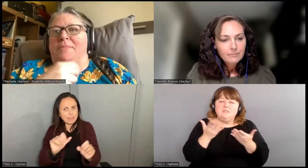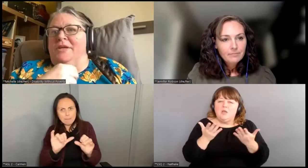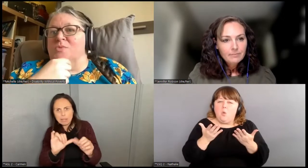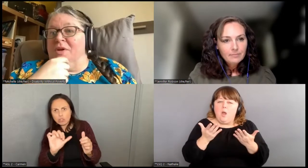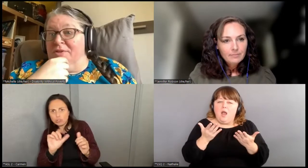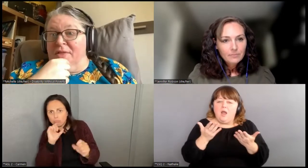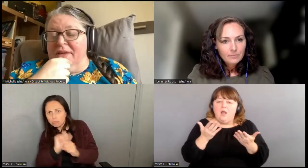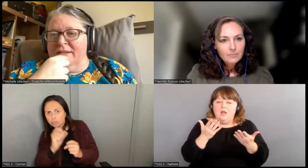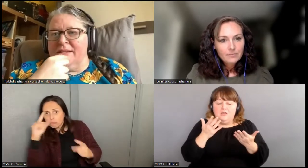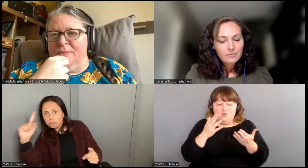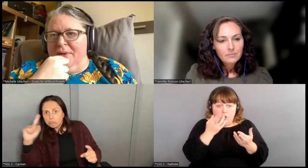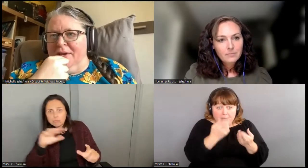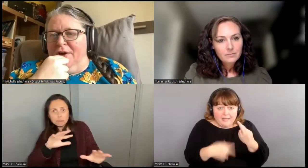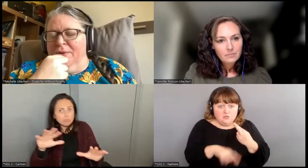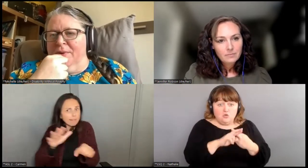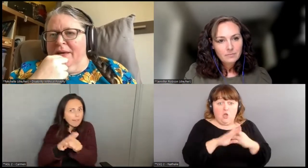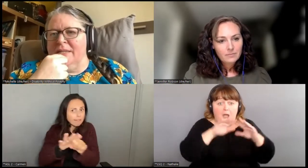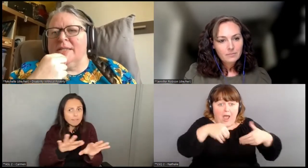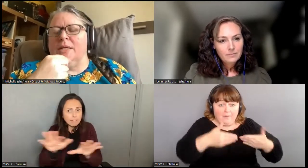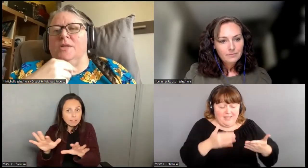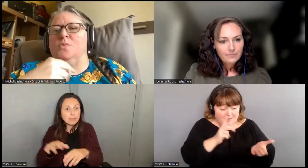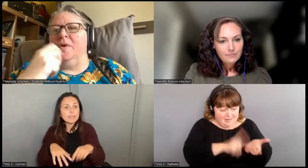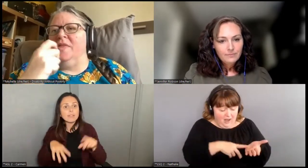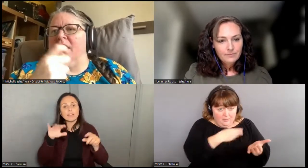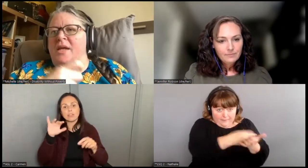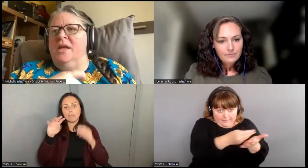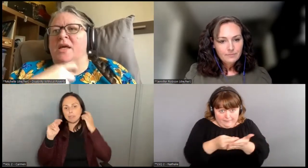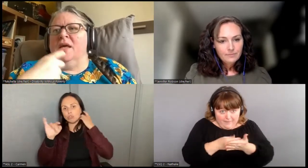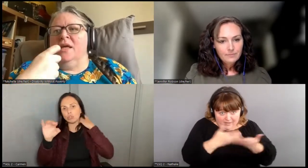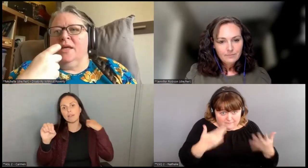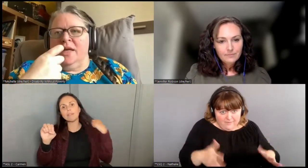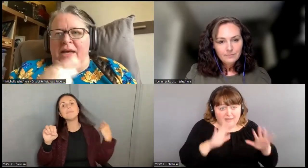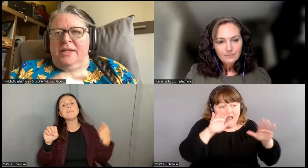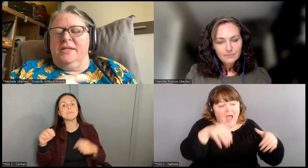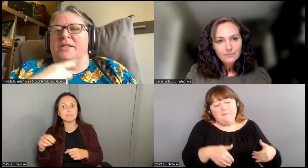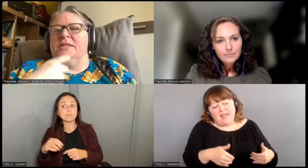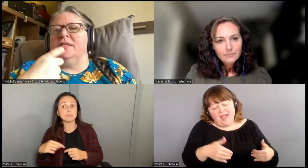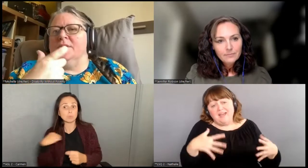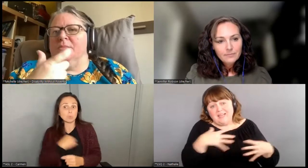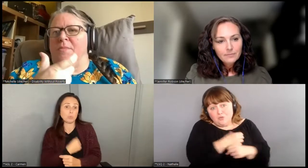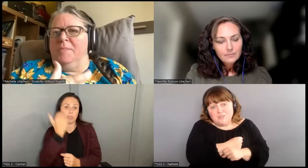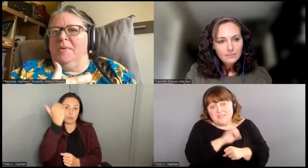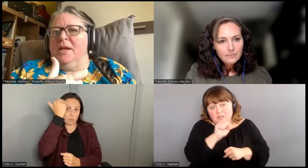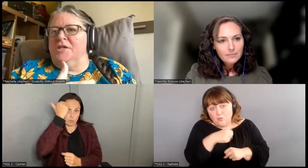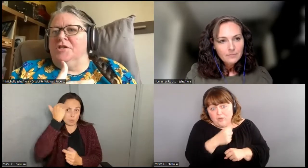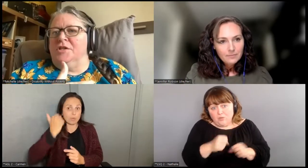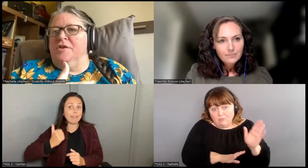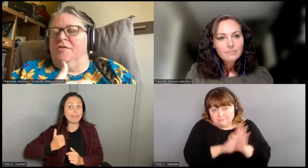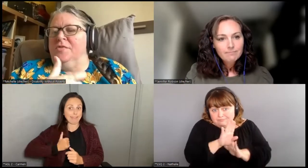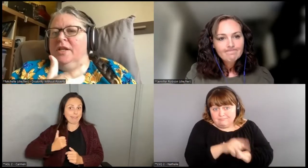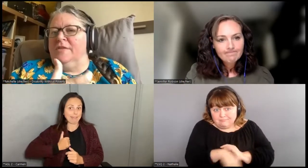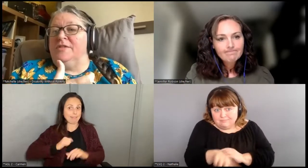RIGHT BECAUSE ONE OF THE THINGS WE KNOW IS THAT WITHIN CANADA'S POPULATION THAT LIVES